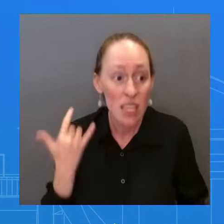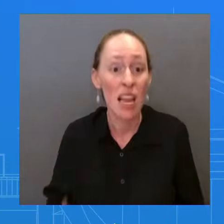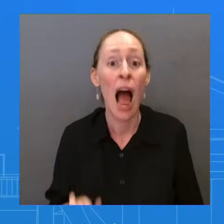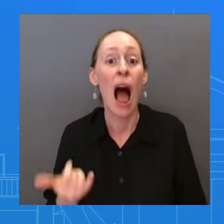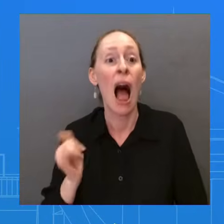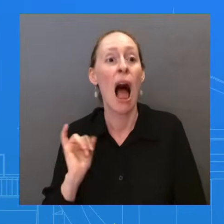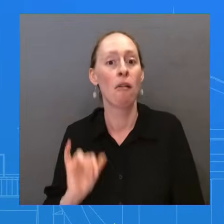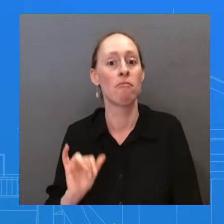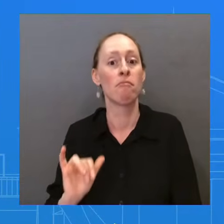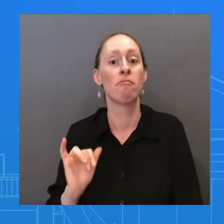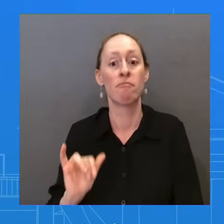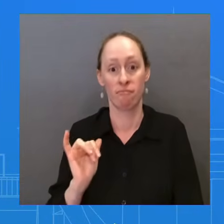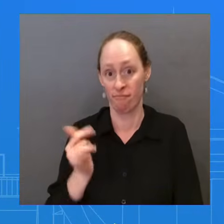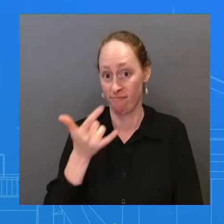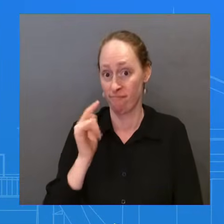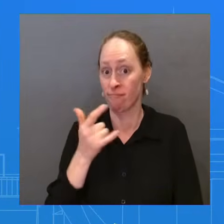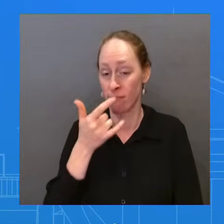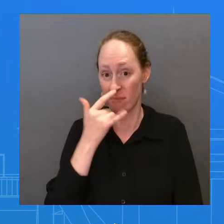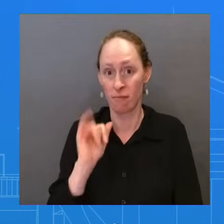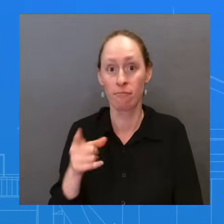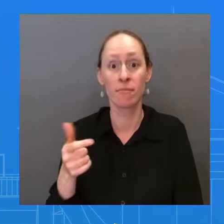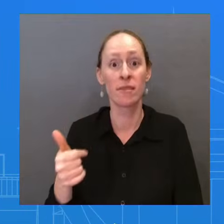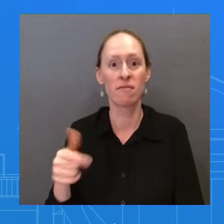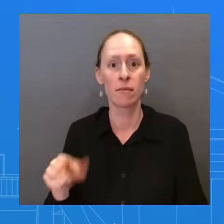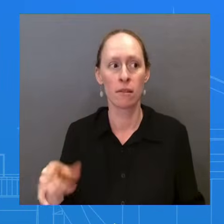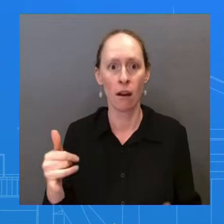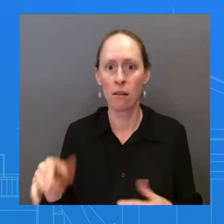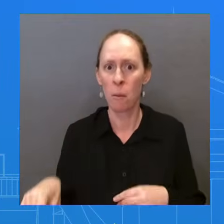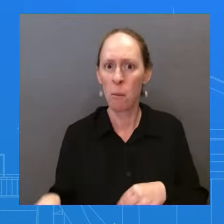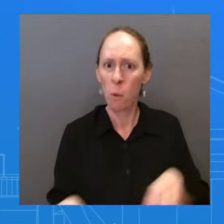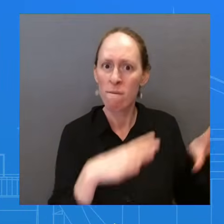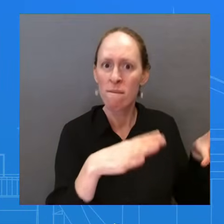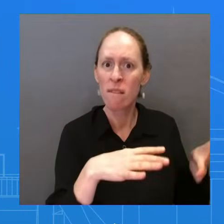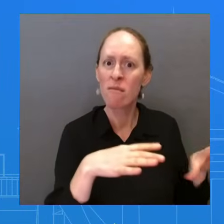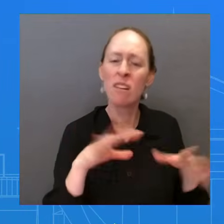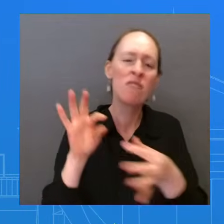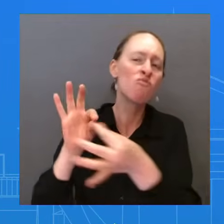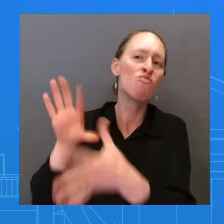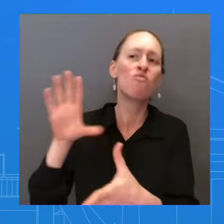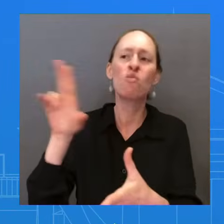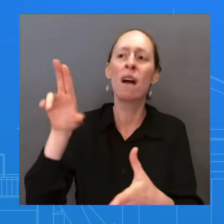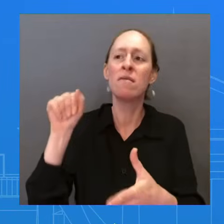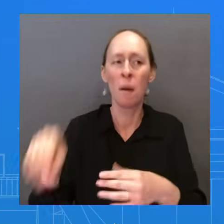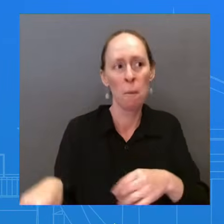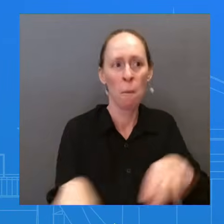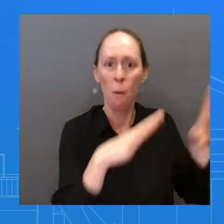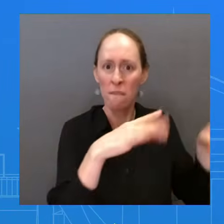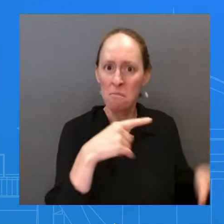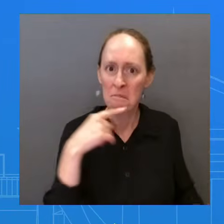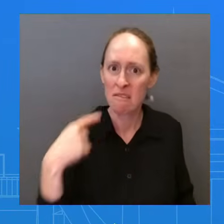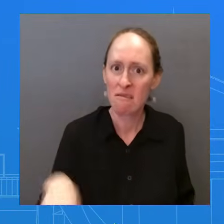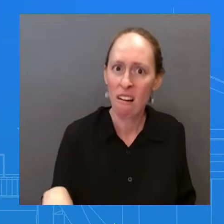the comment on the -- on the musings of a potential Russian citizen. That's really up for her to speak to.